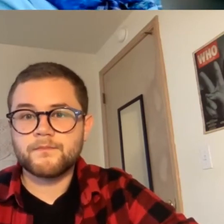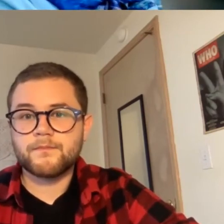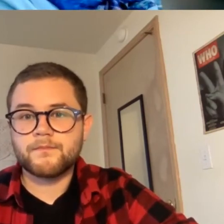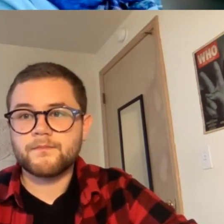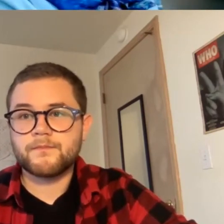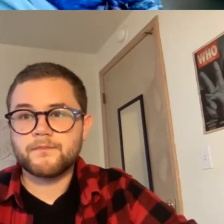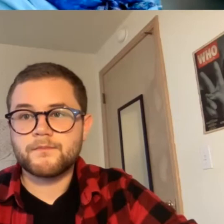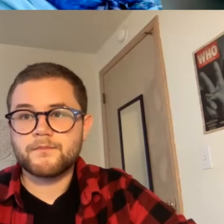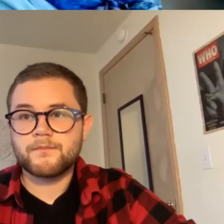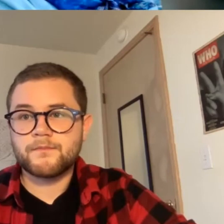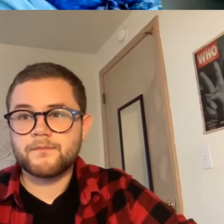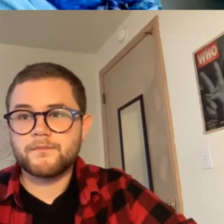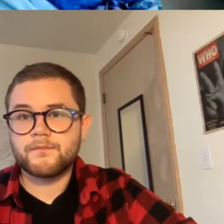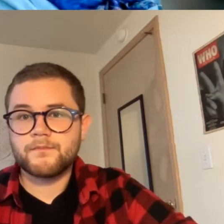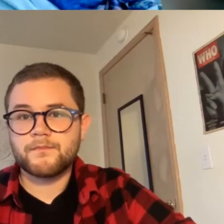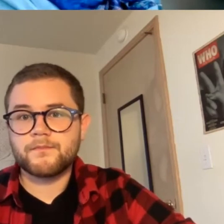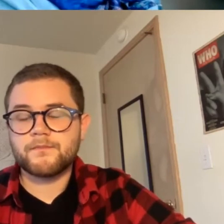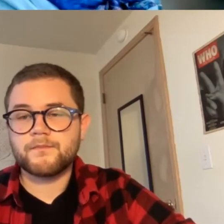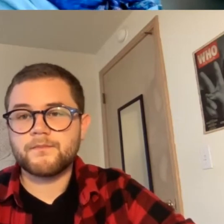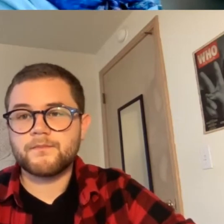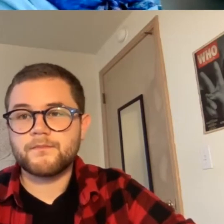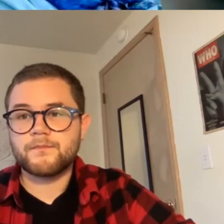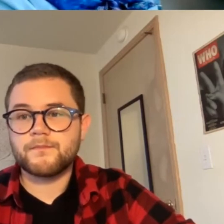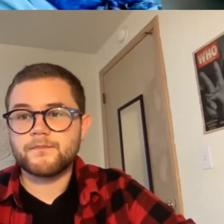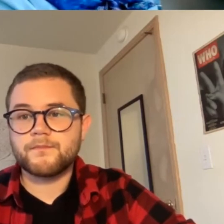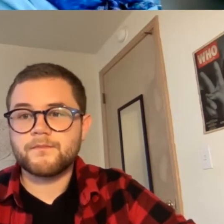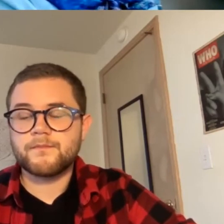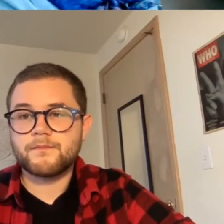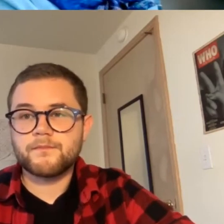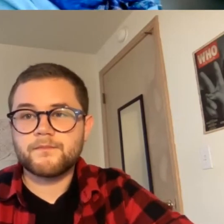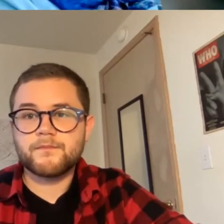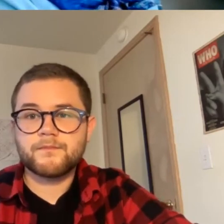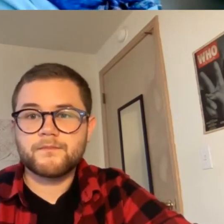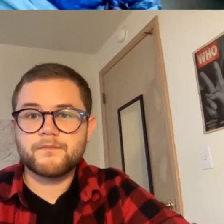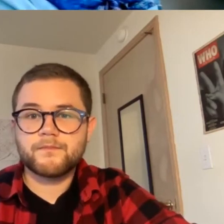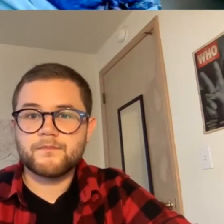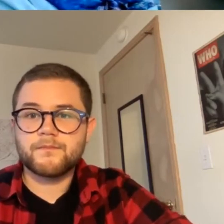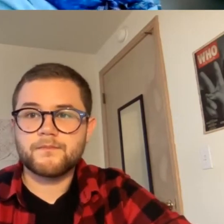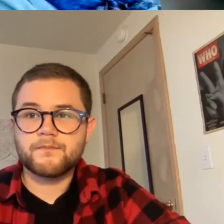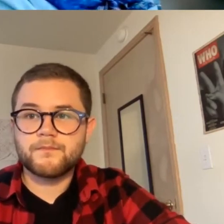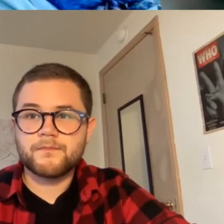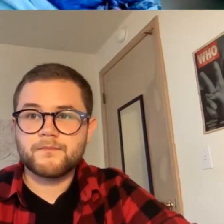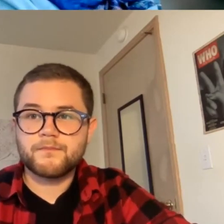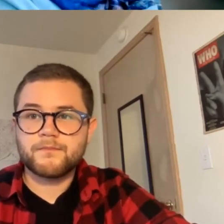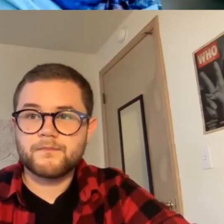So thank you for your comment. I know that's, again, I hope that I did not add to that